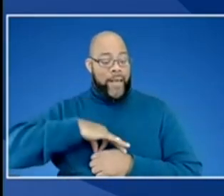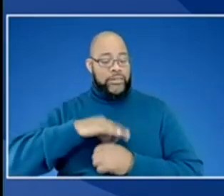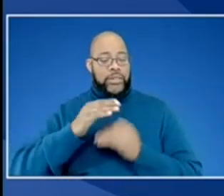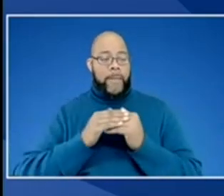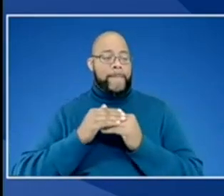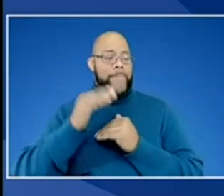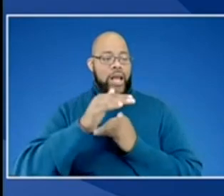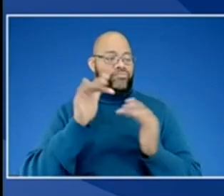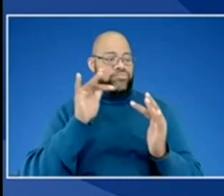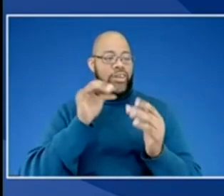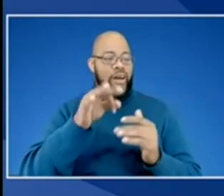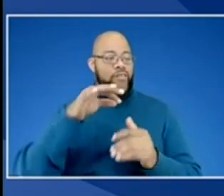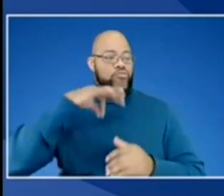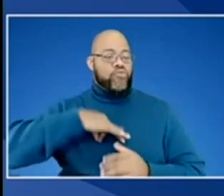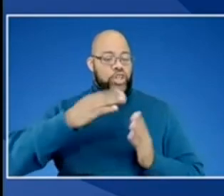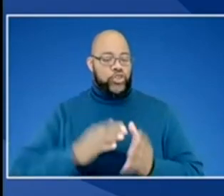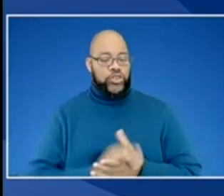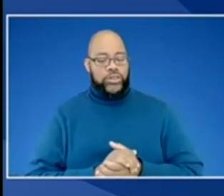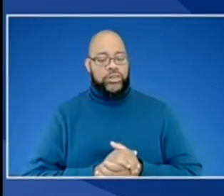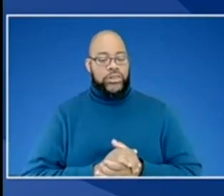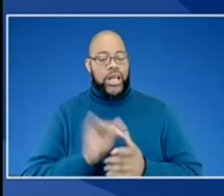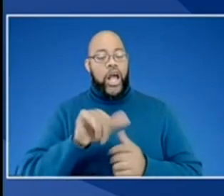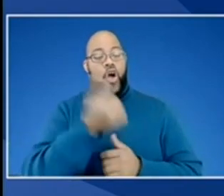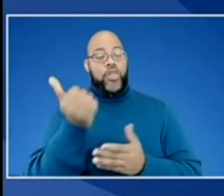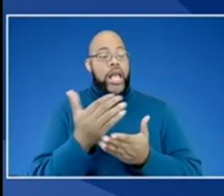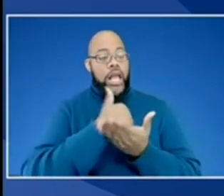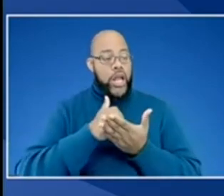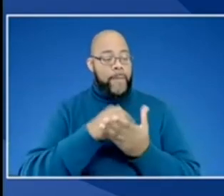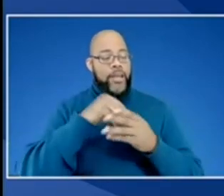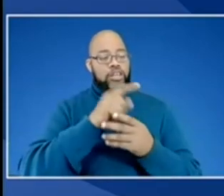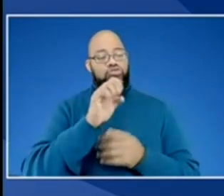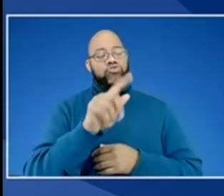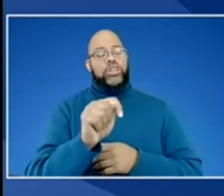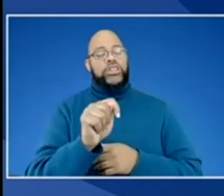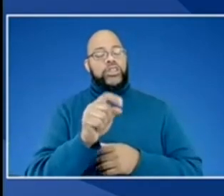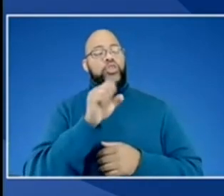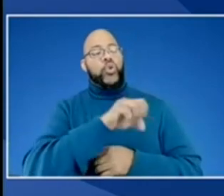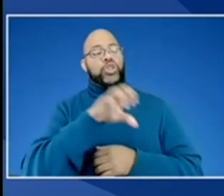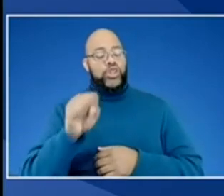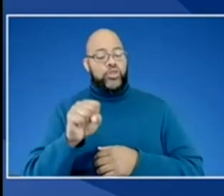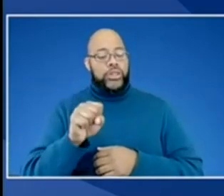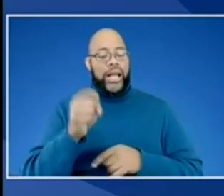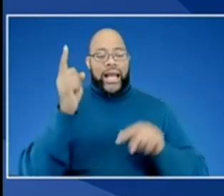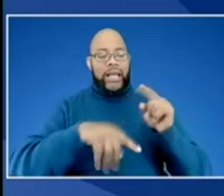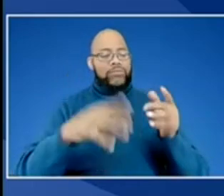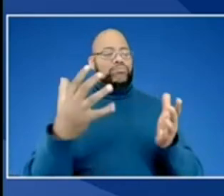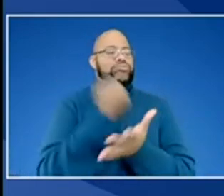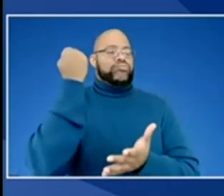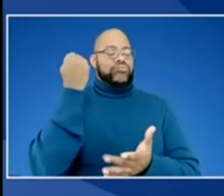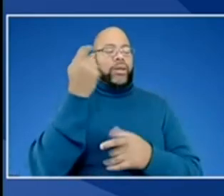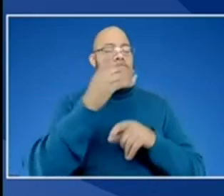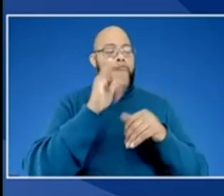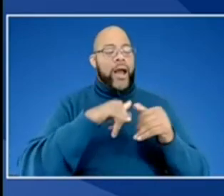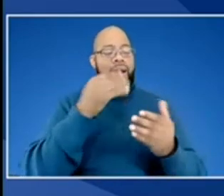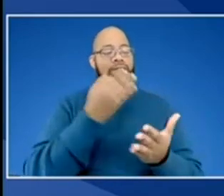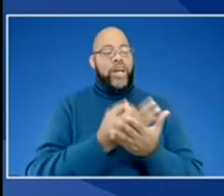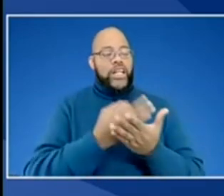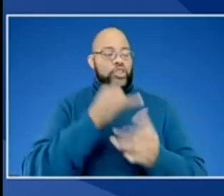creditors. Like other income held in trust, Social Security can't be garnished by financial institutions and other